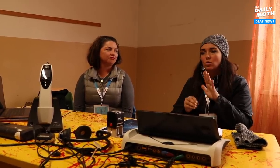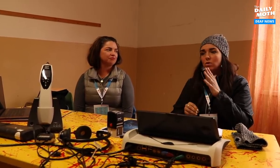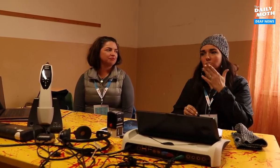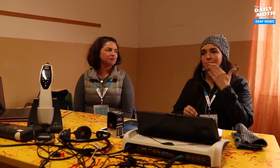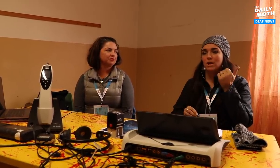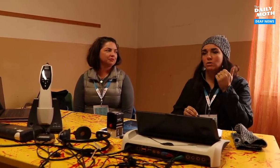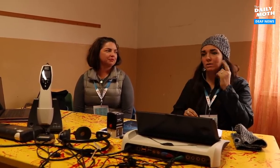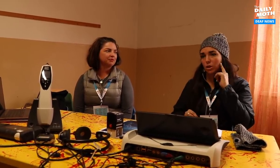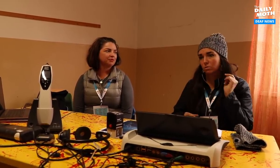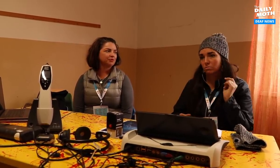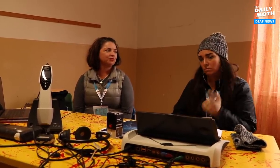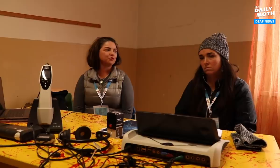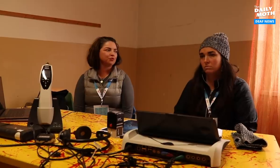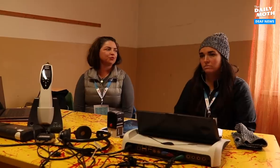your better ear.